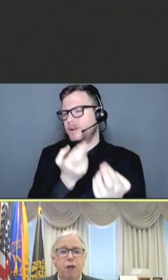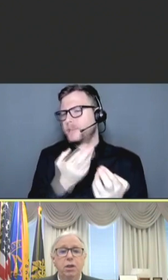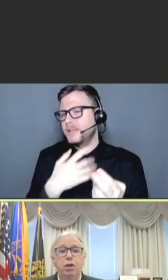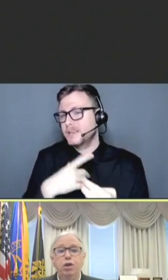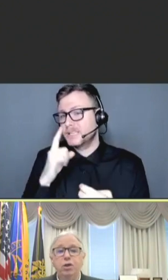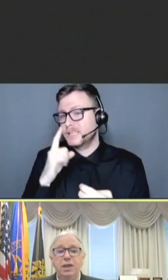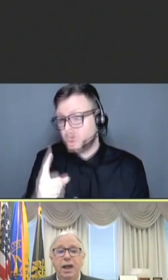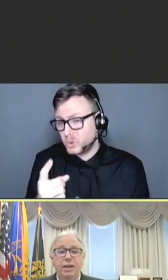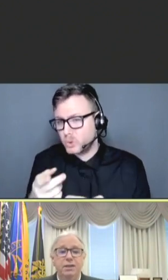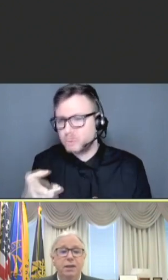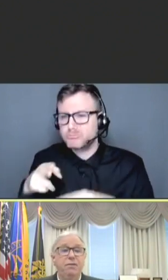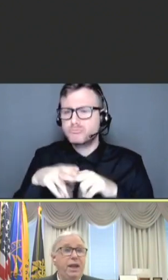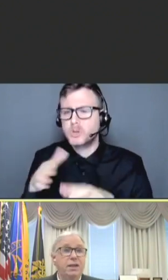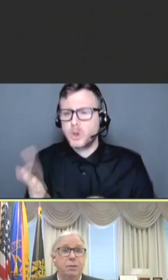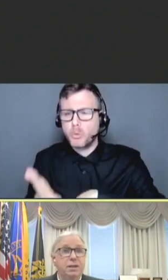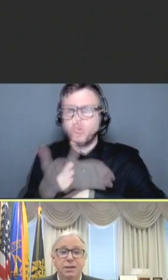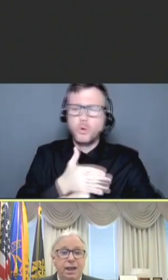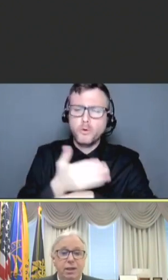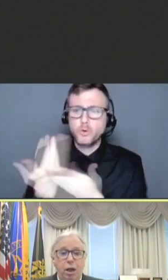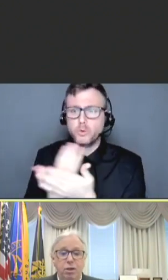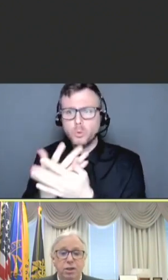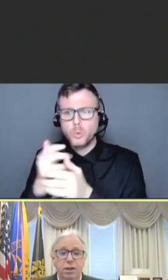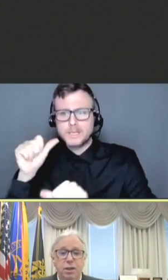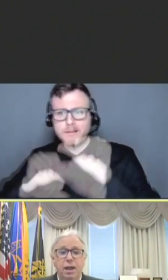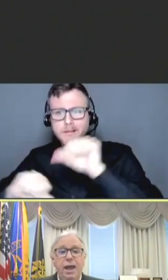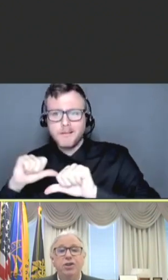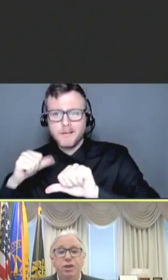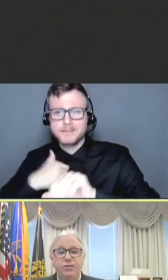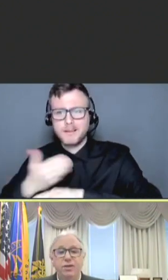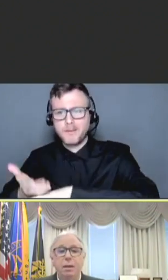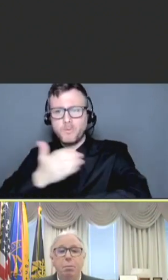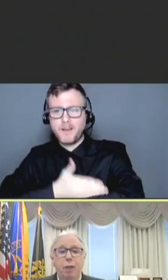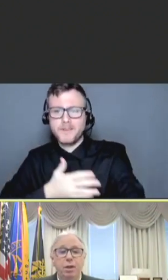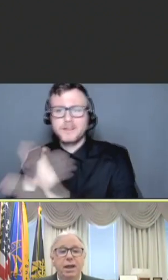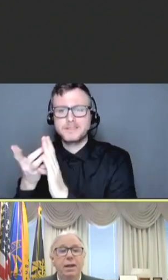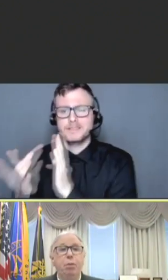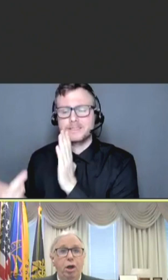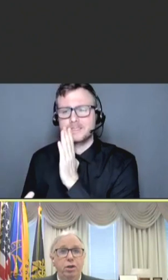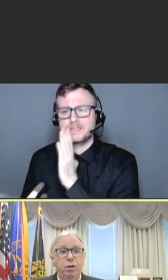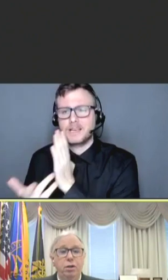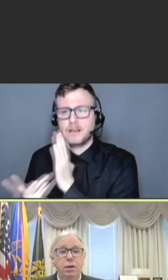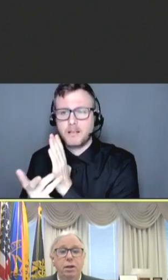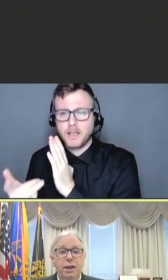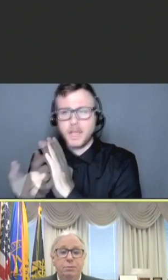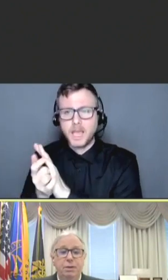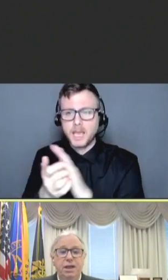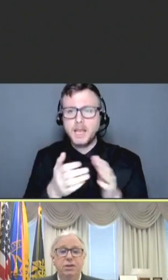on new science, advancements in technology, and shifting public and partner expectations.